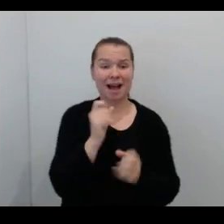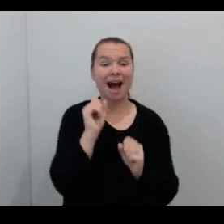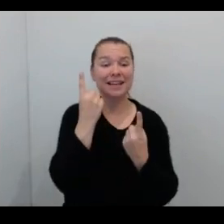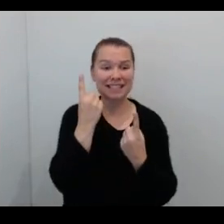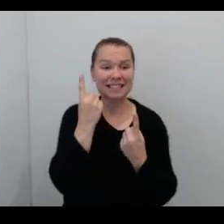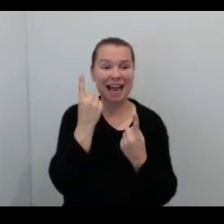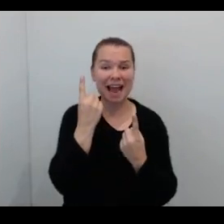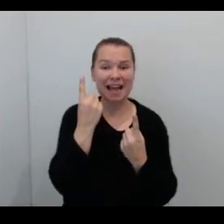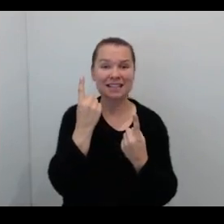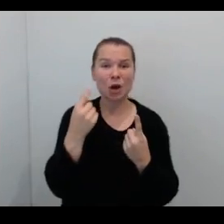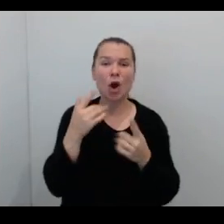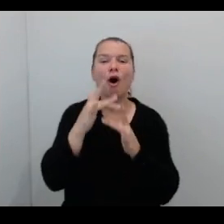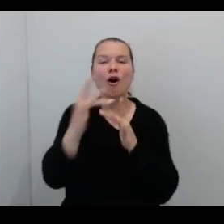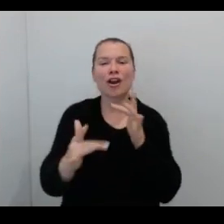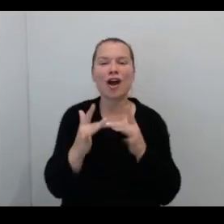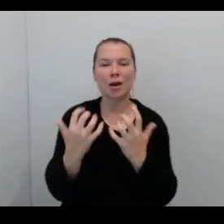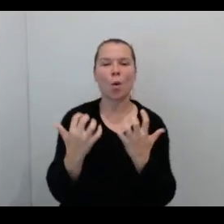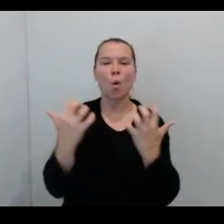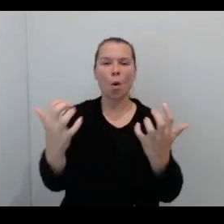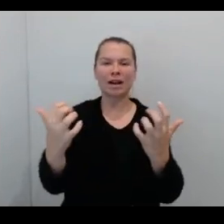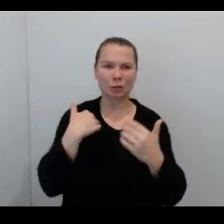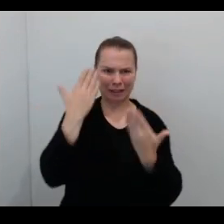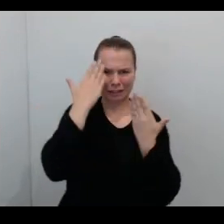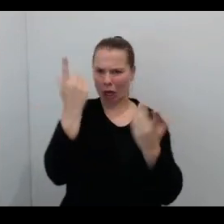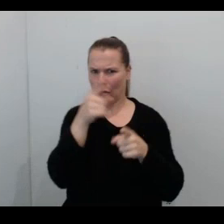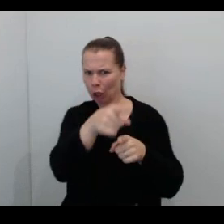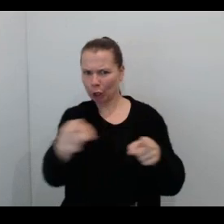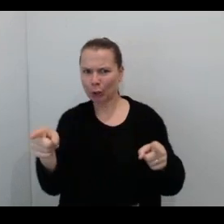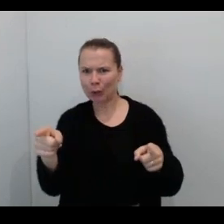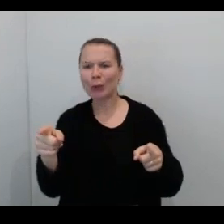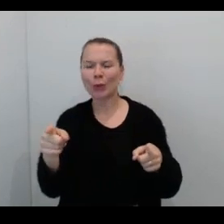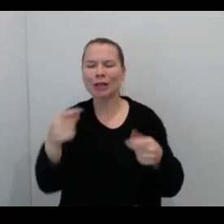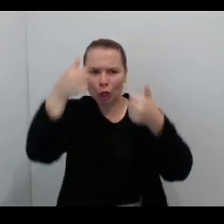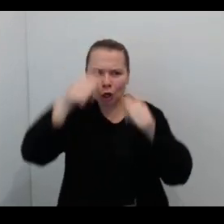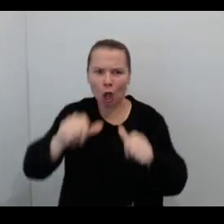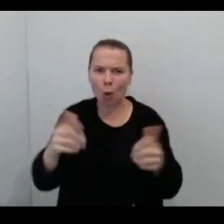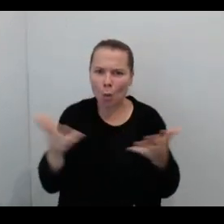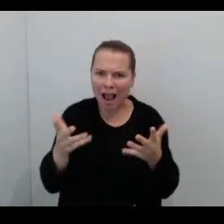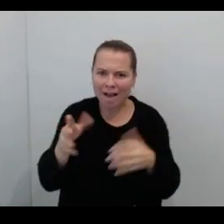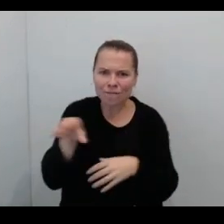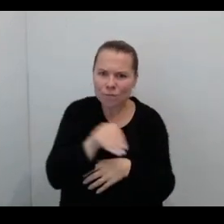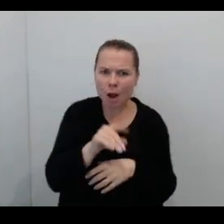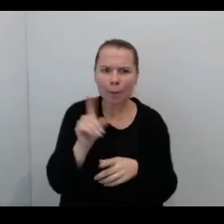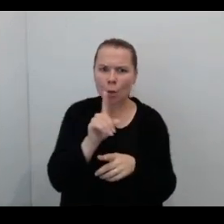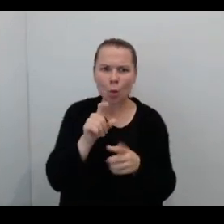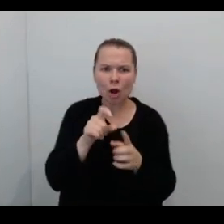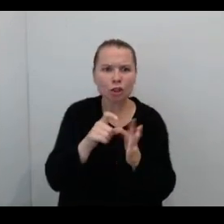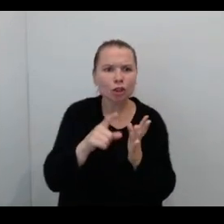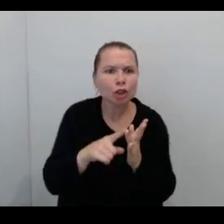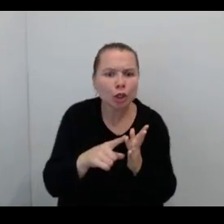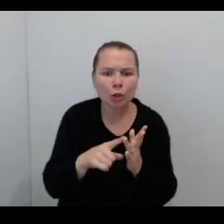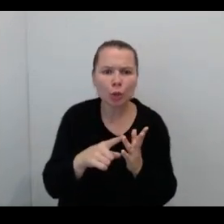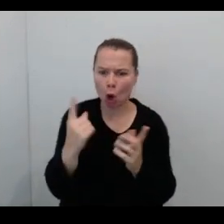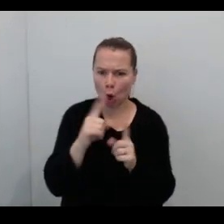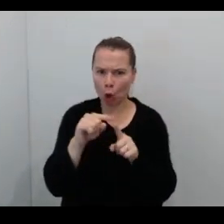audience it's a great way to get to know who you are, who's on the other side of our computer